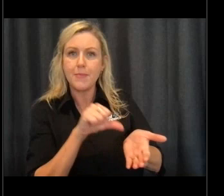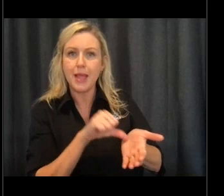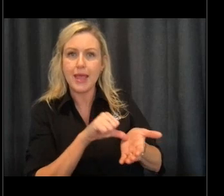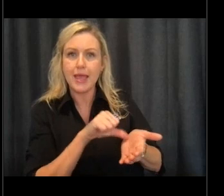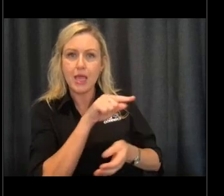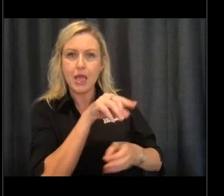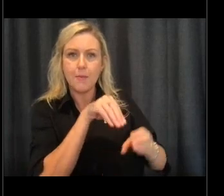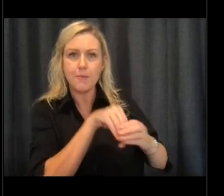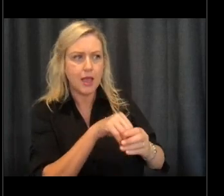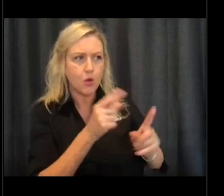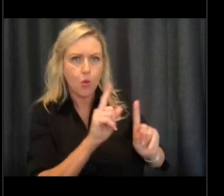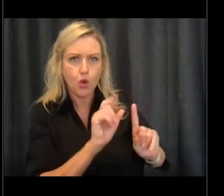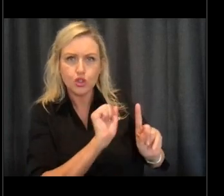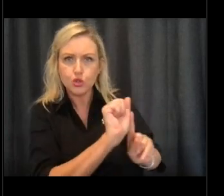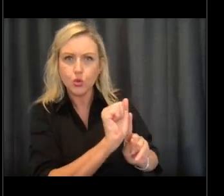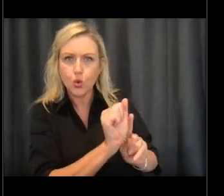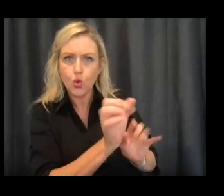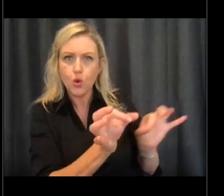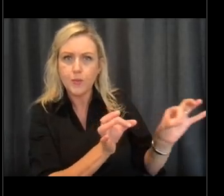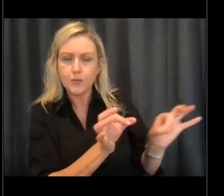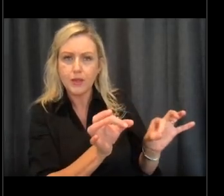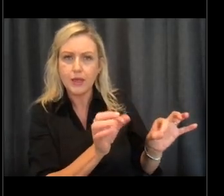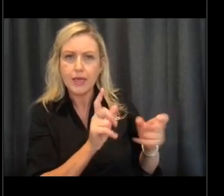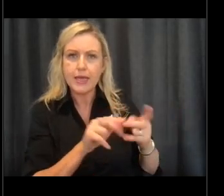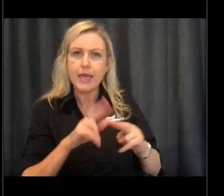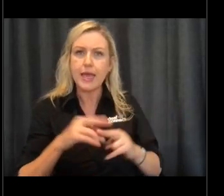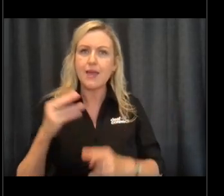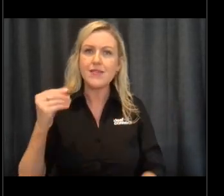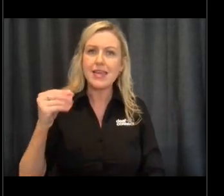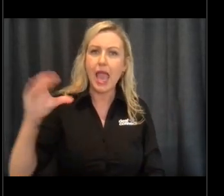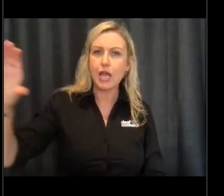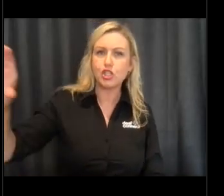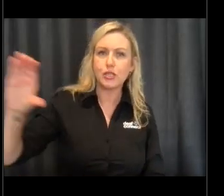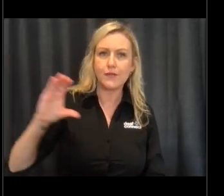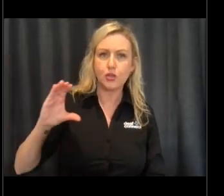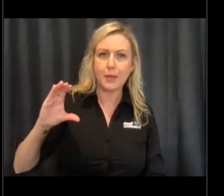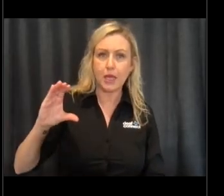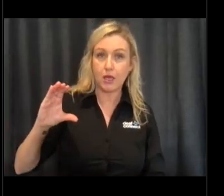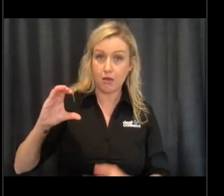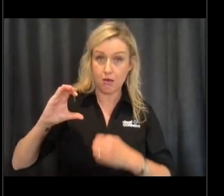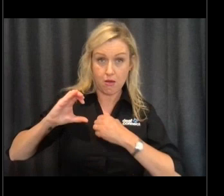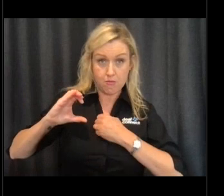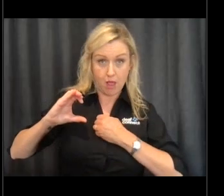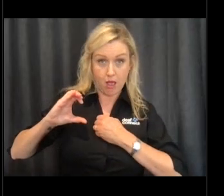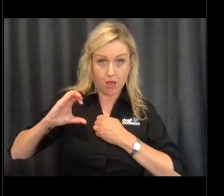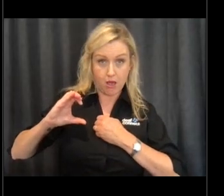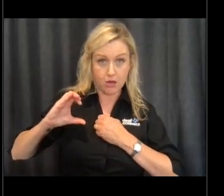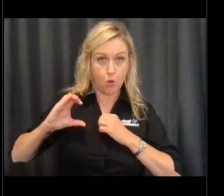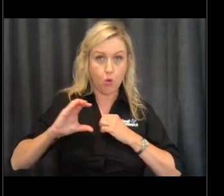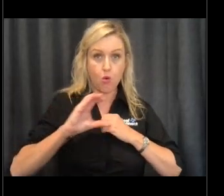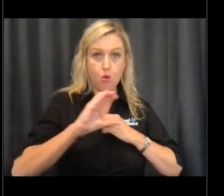process is if you get a cash settlement because all these have different processes.